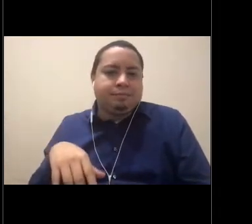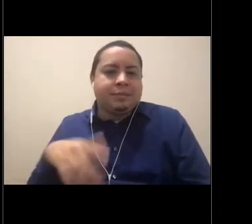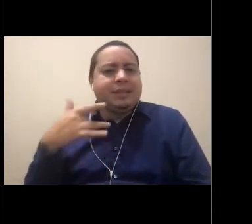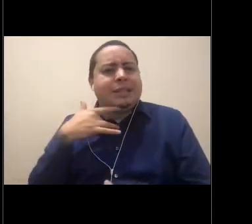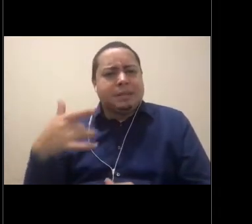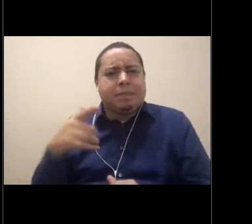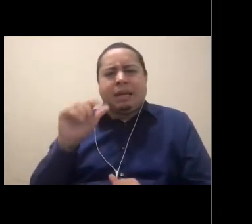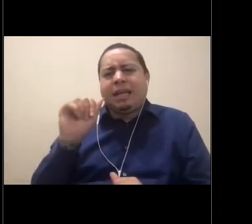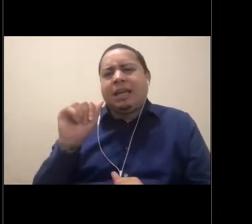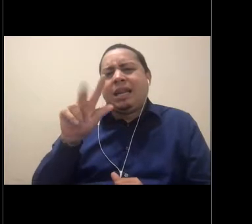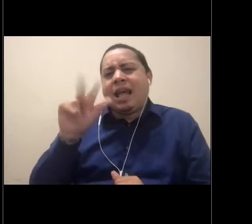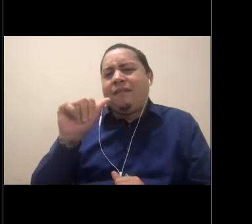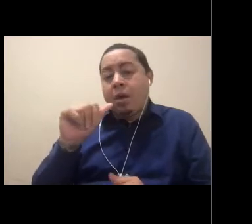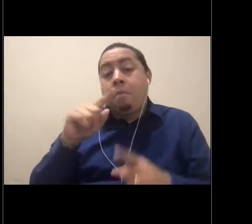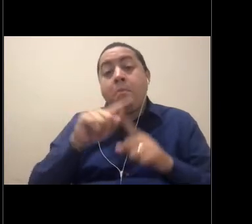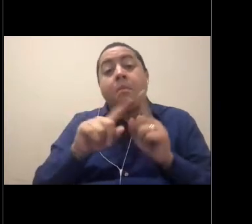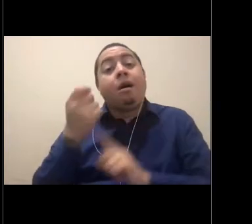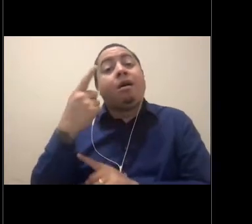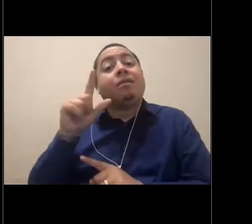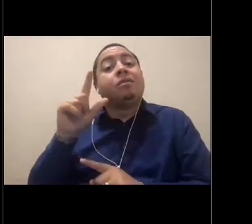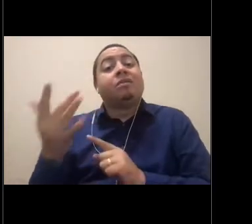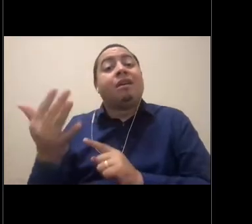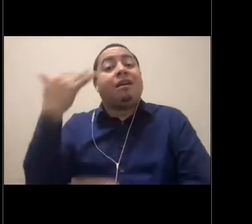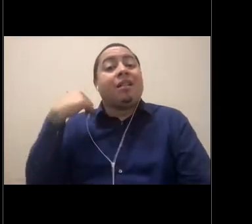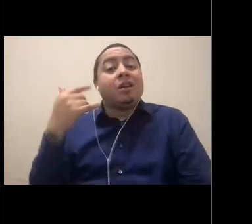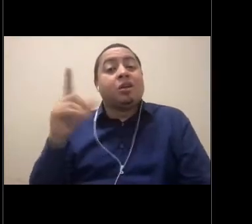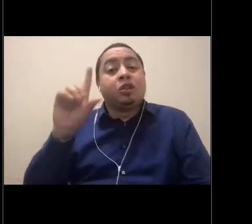Back in 2018, there was an explosive eruption